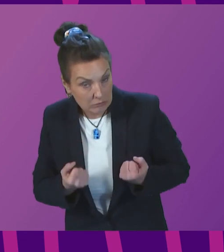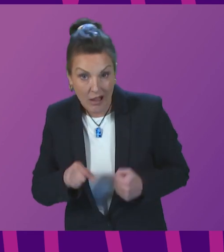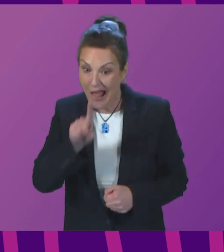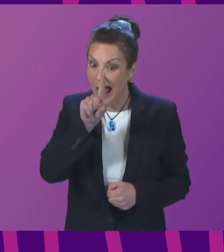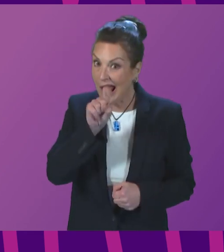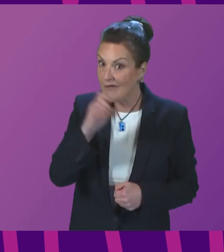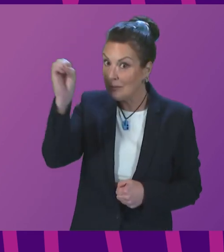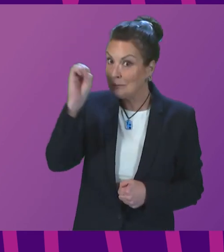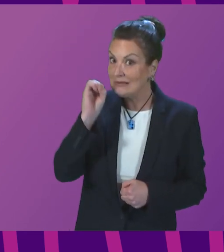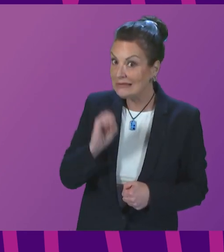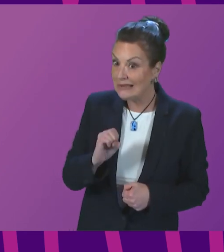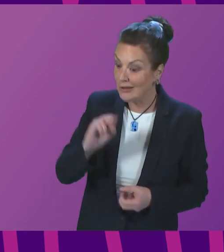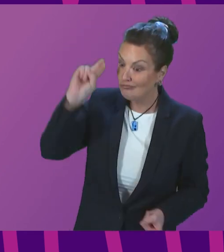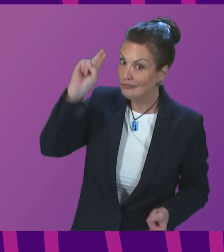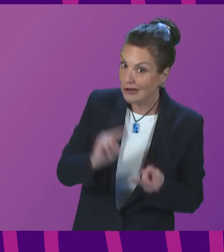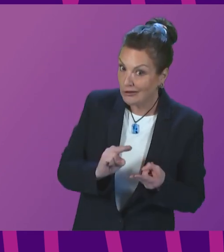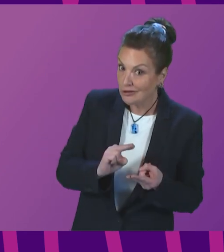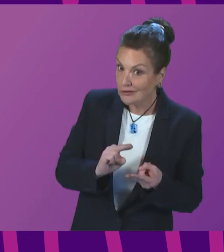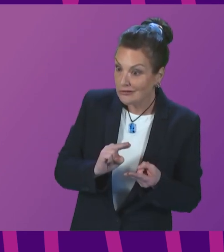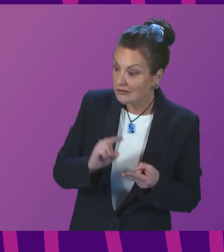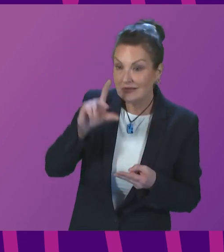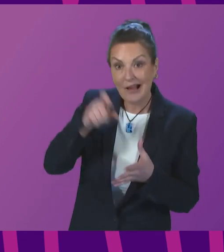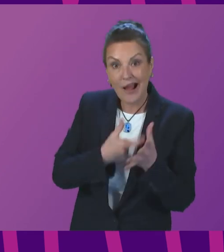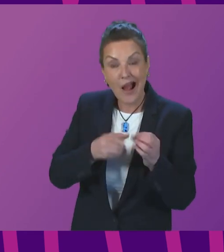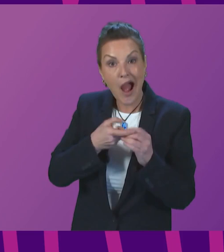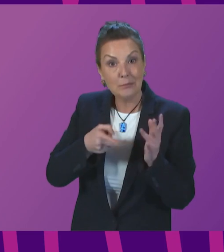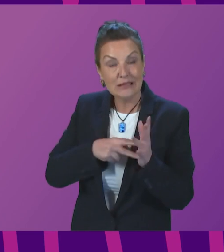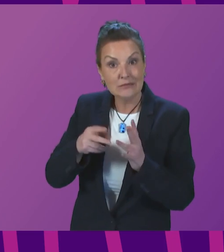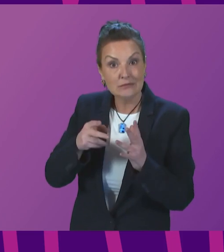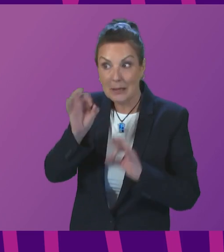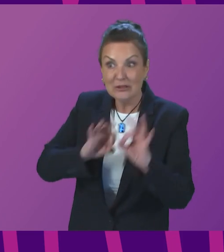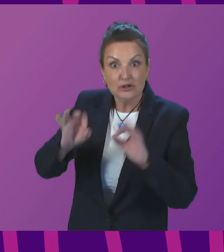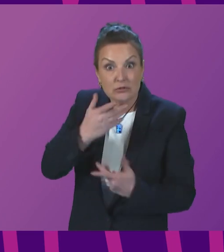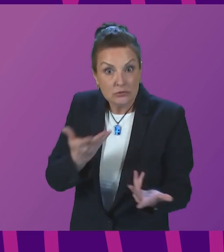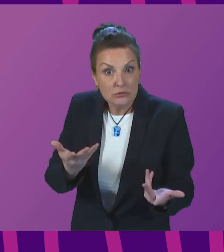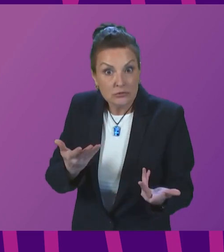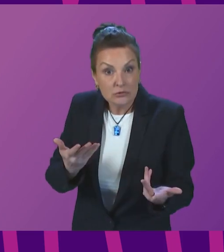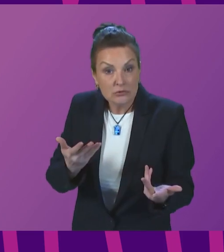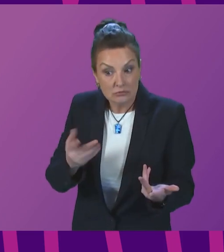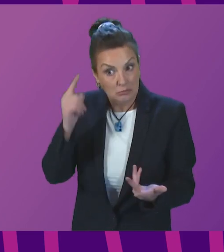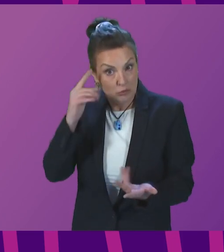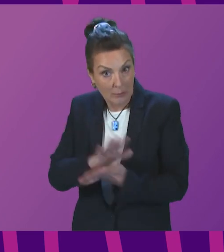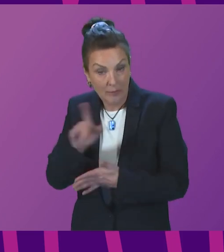North Sea operations, and does she agree that the production of more gas on the UK continental